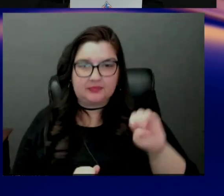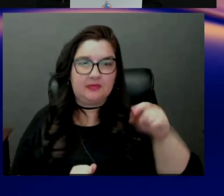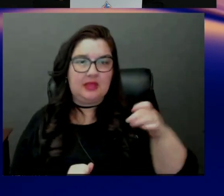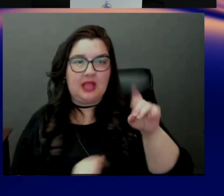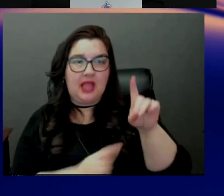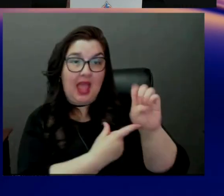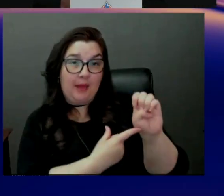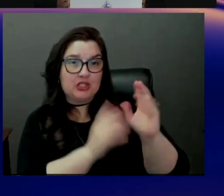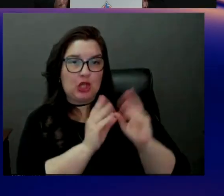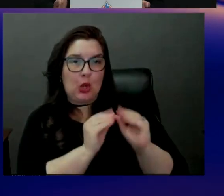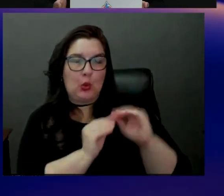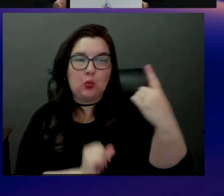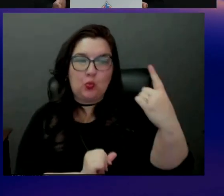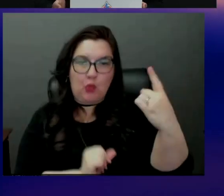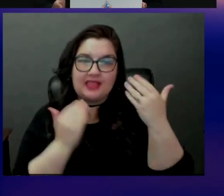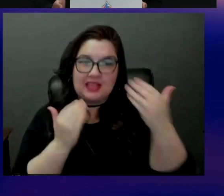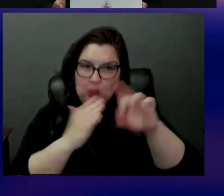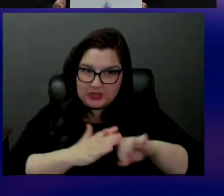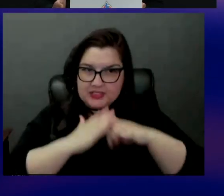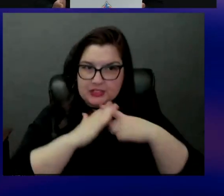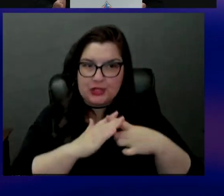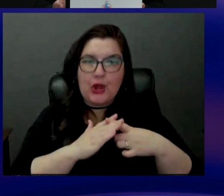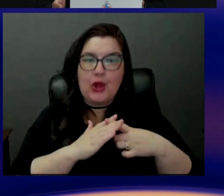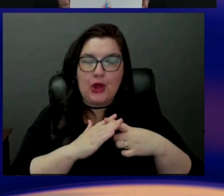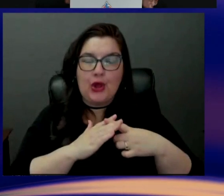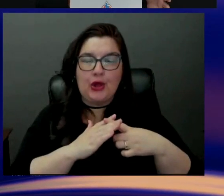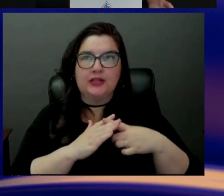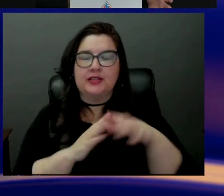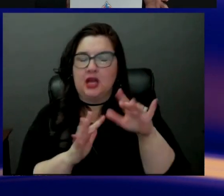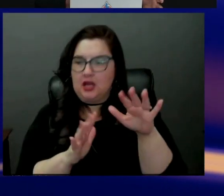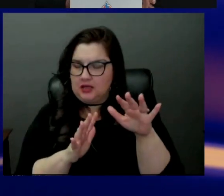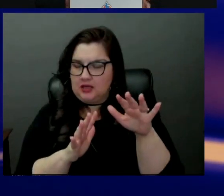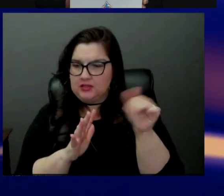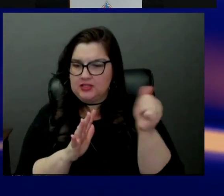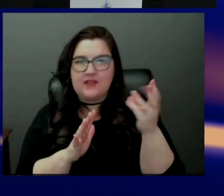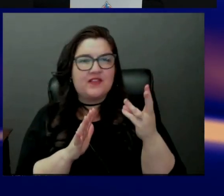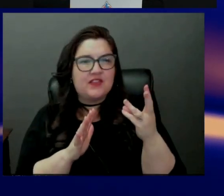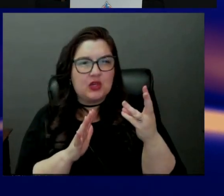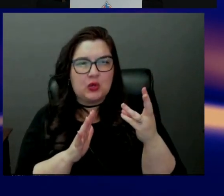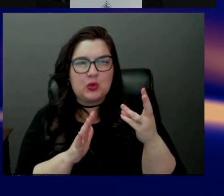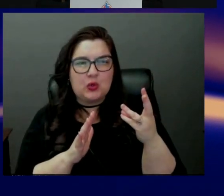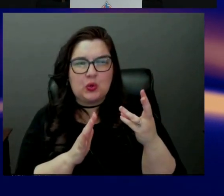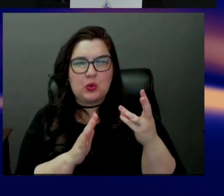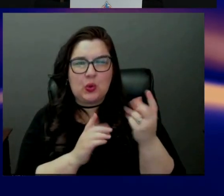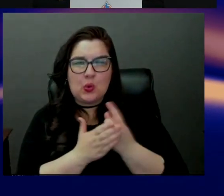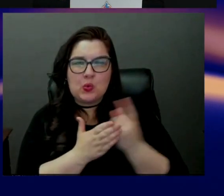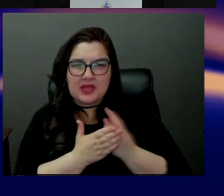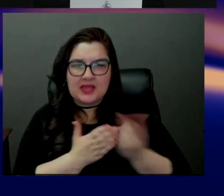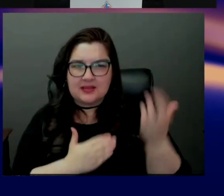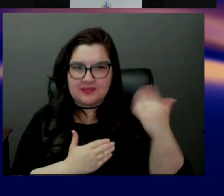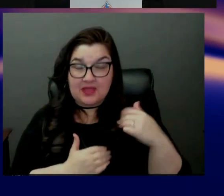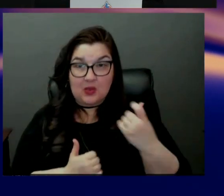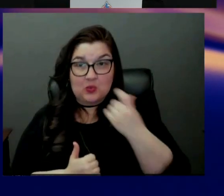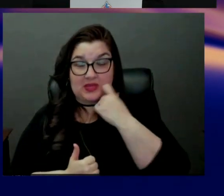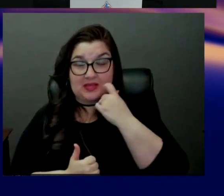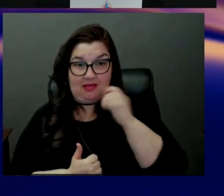with episode one which aired a few weeks ago. So we just had episode four on Monday. So on episode one,